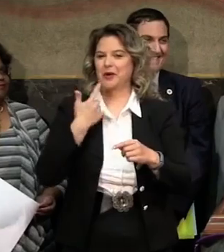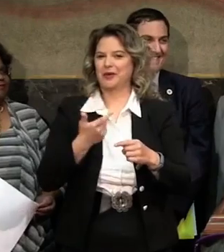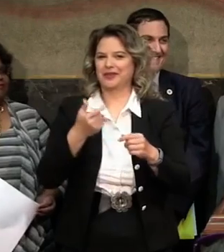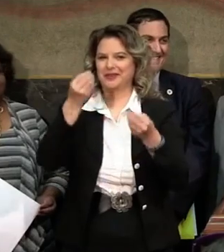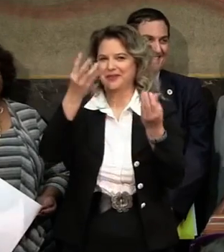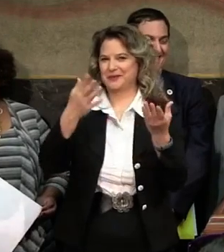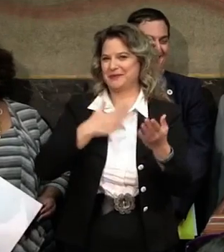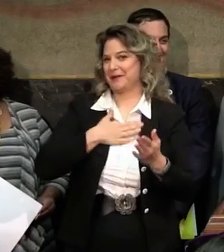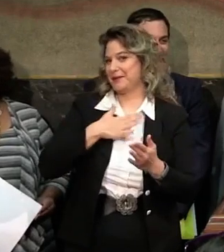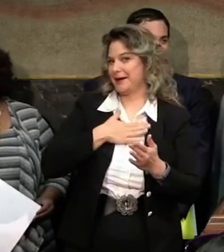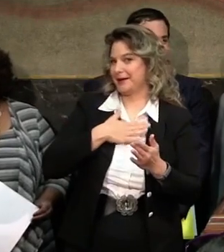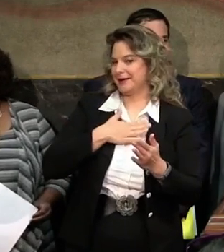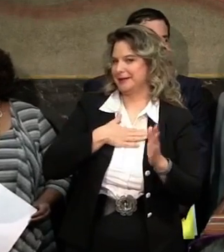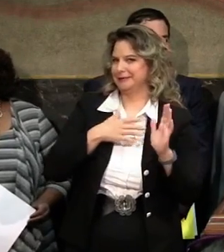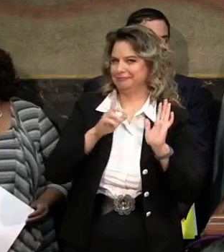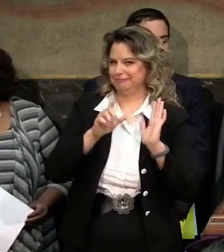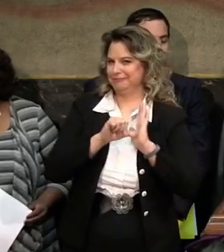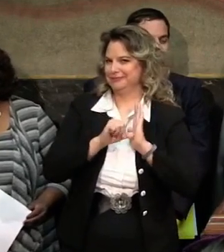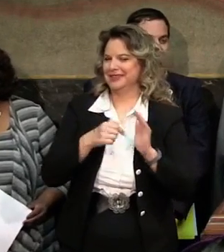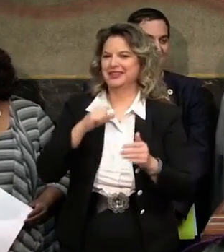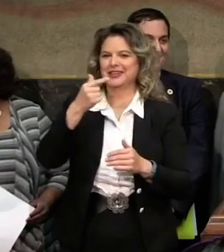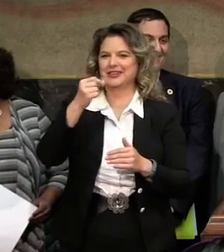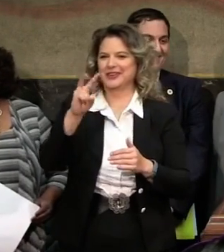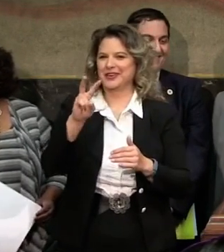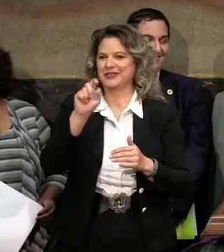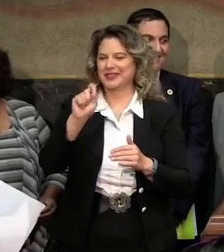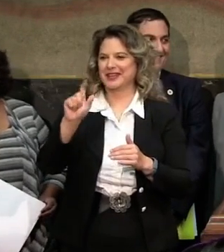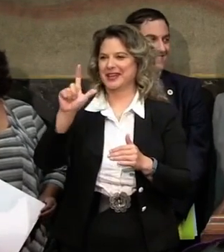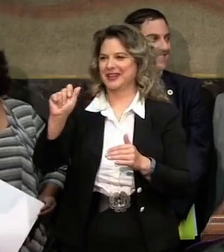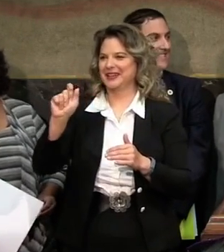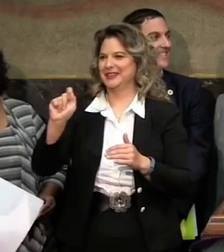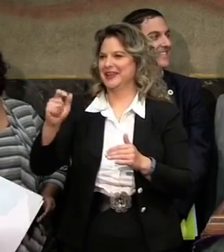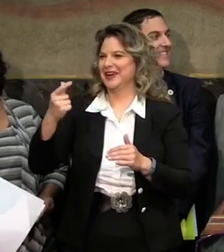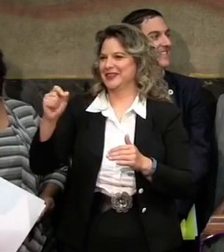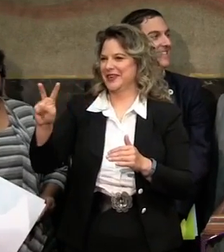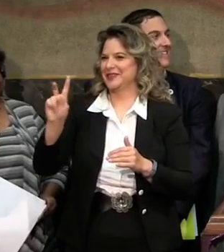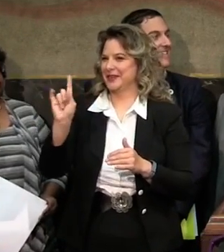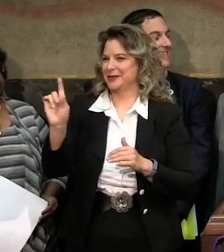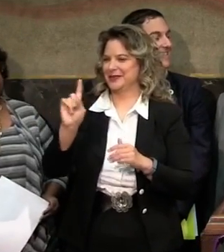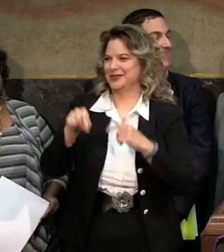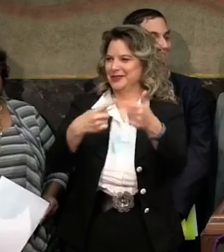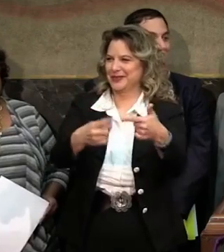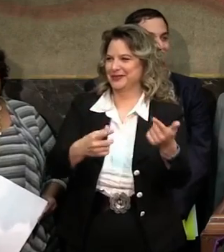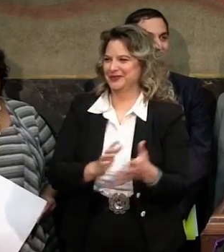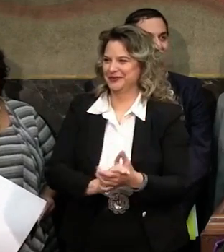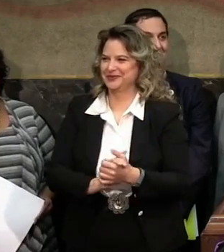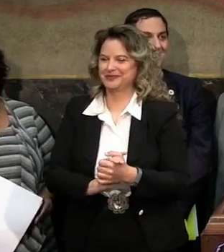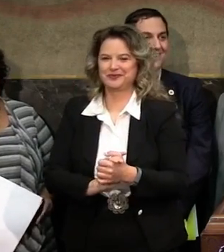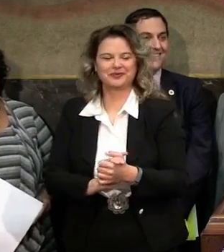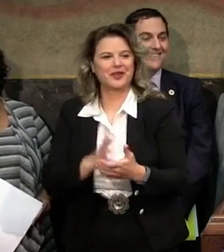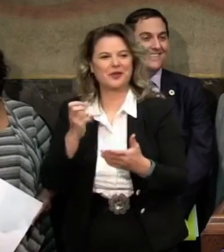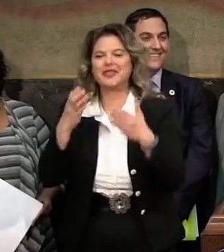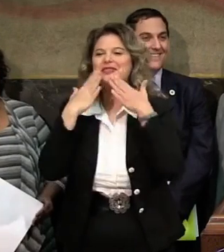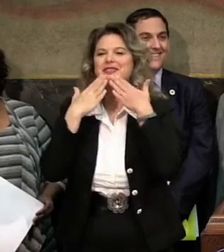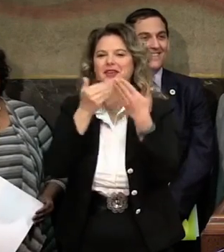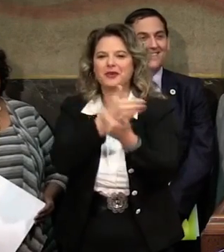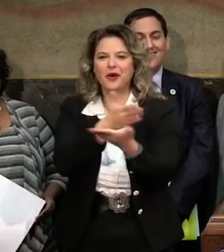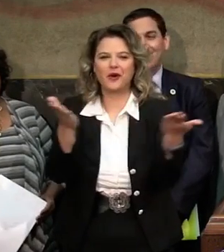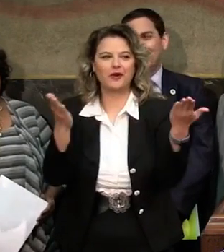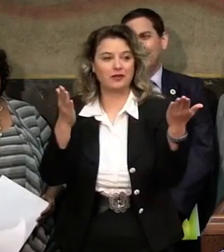it's gov la gov look I want to just thank you all again for being here we